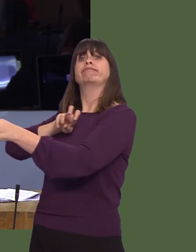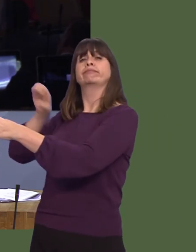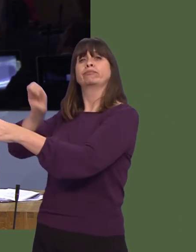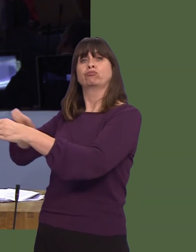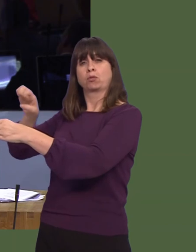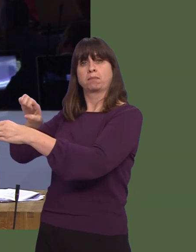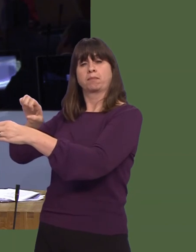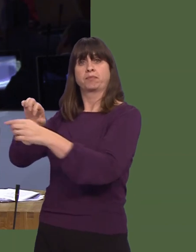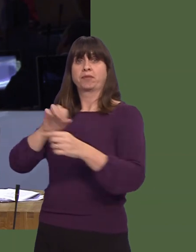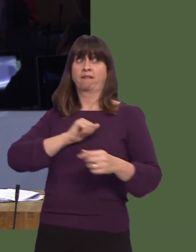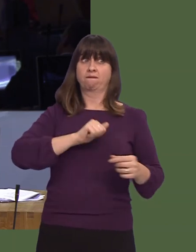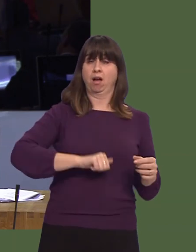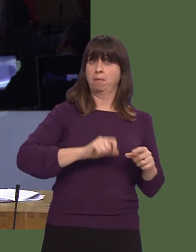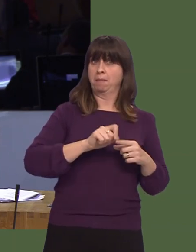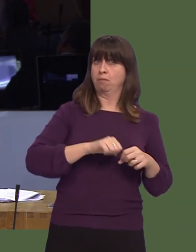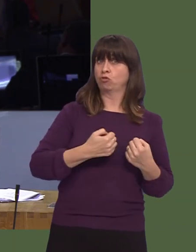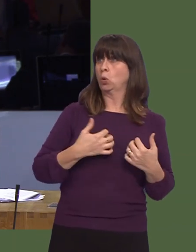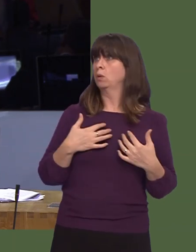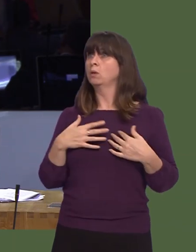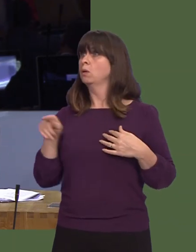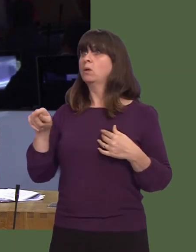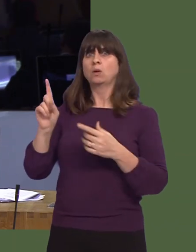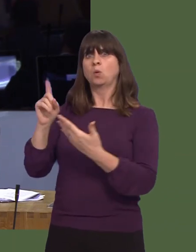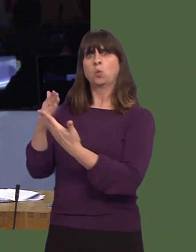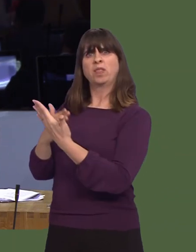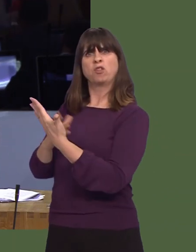ddiddordeb mawr mewn deall beth ywír fframwaith hwnnw, a beth ywír cytundeb hwnnw. Pryd y